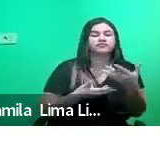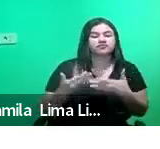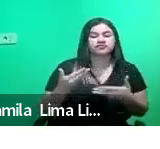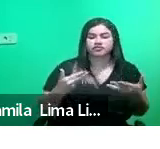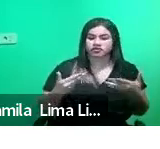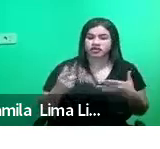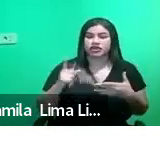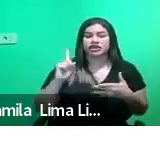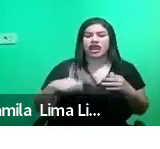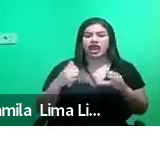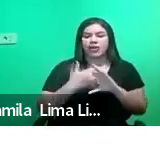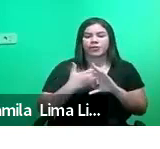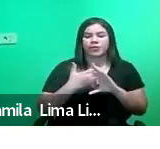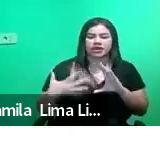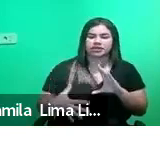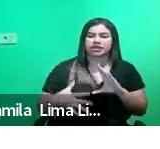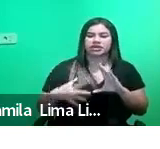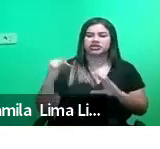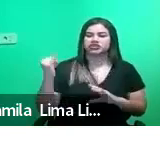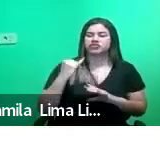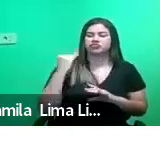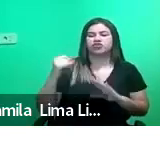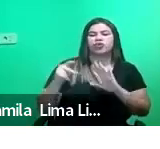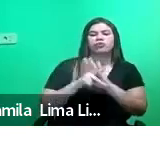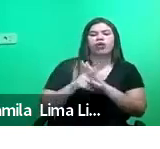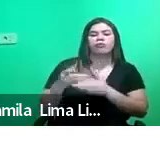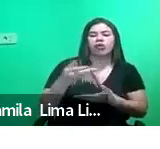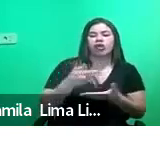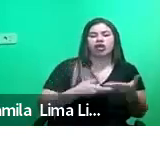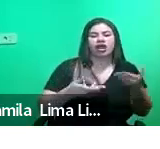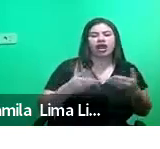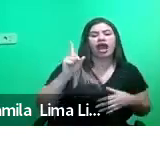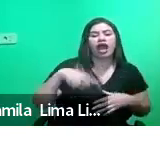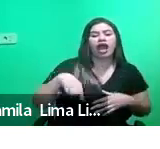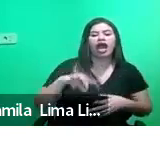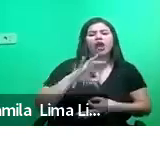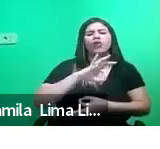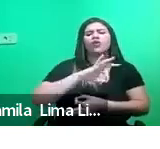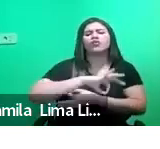essential characteristic of such relations is the is the sign, I mean is the sign by means of which social contact